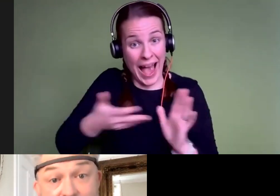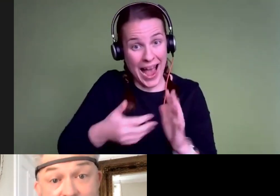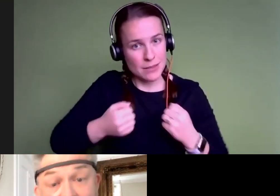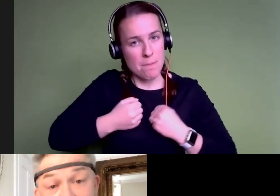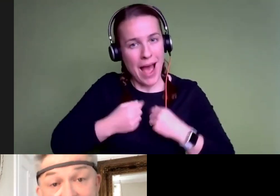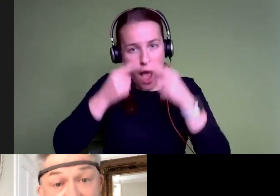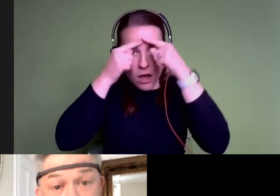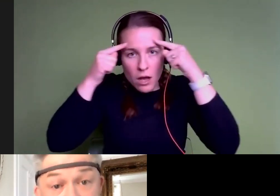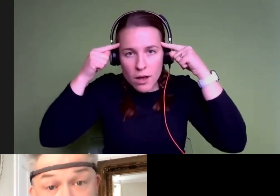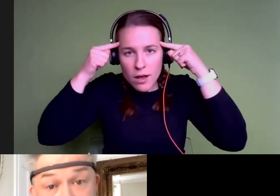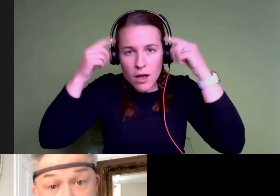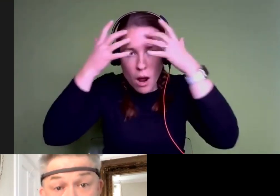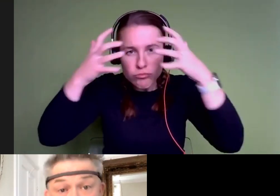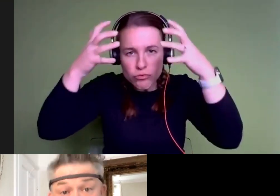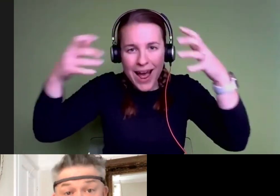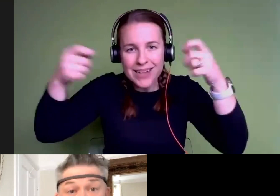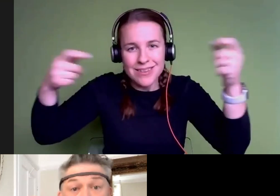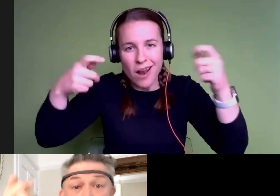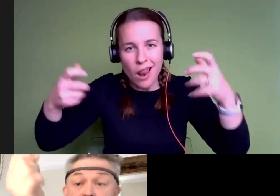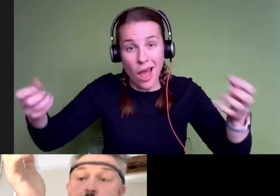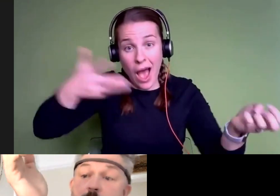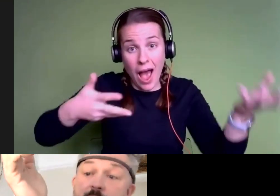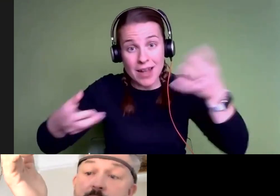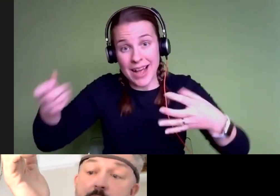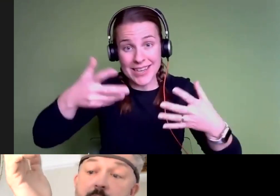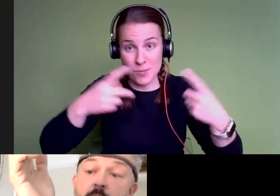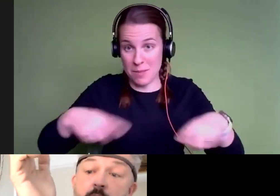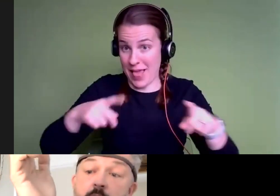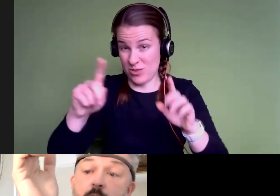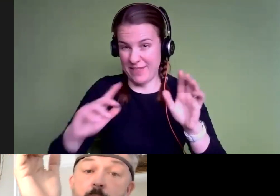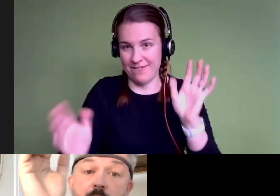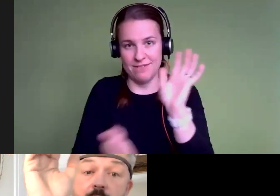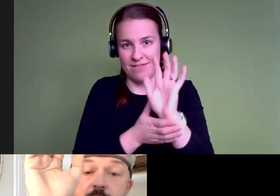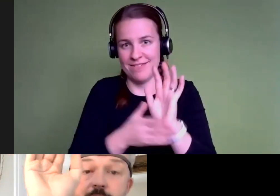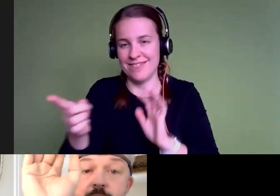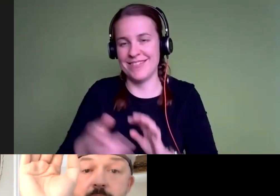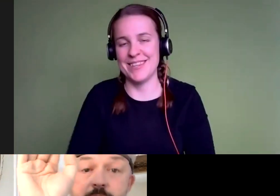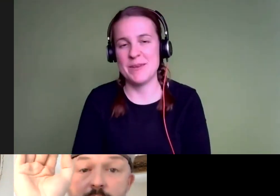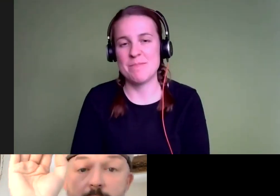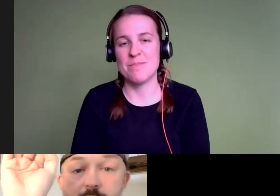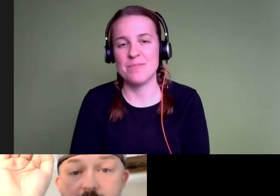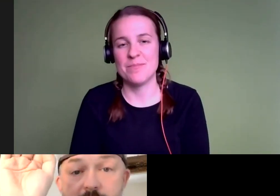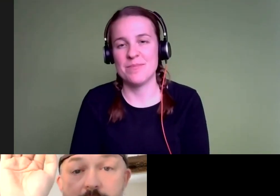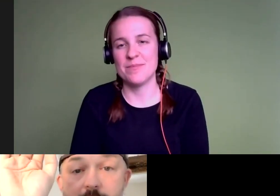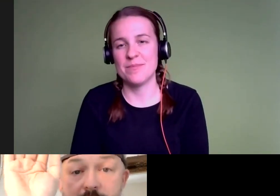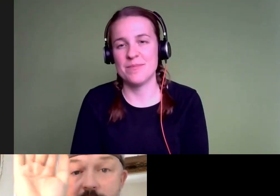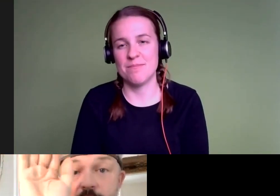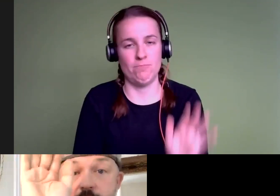. What is interesting about what we can do next is we can create interspecies music by adding my biometric signals